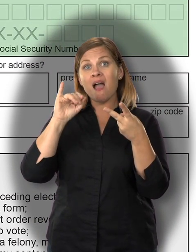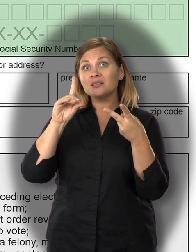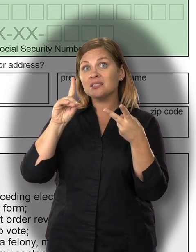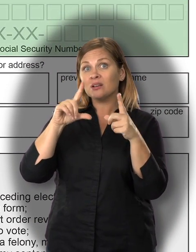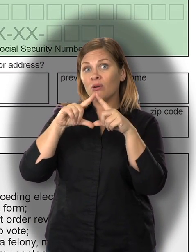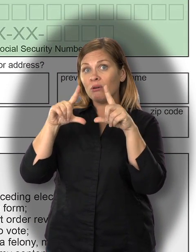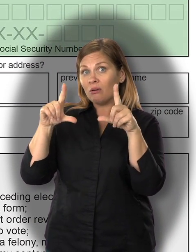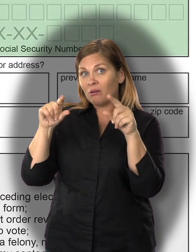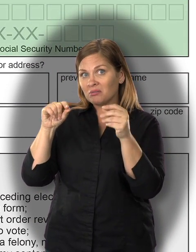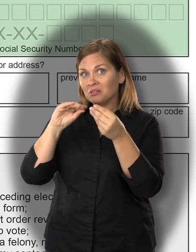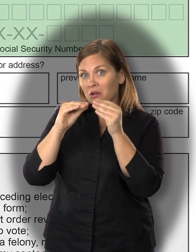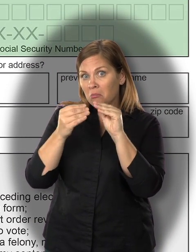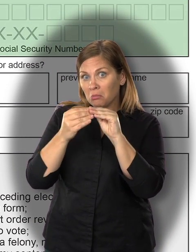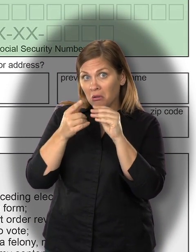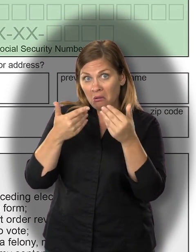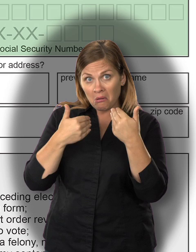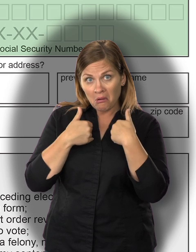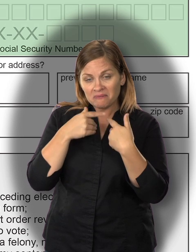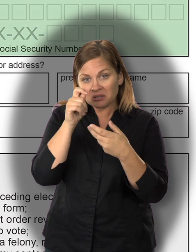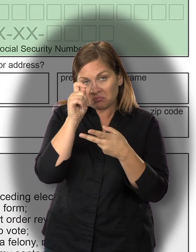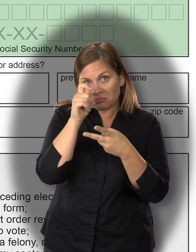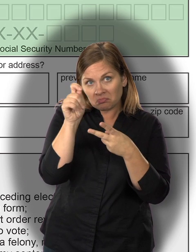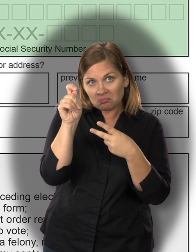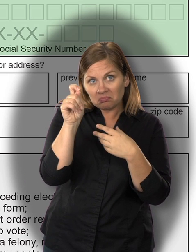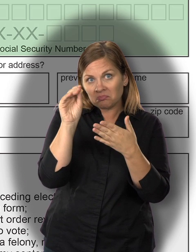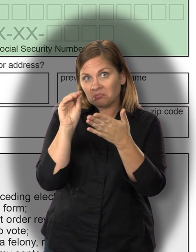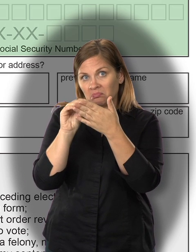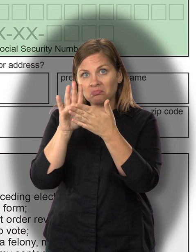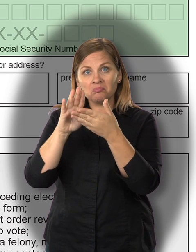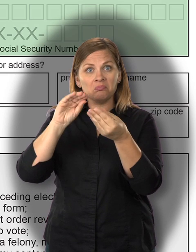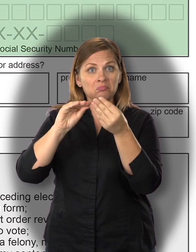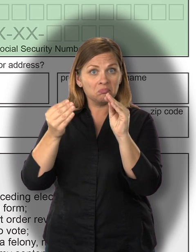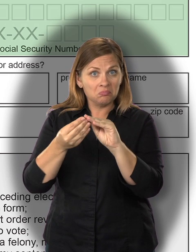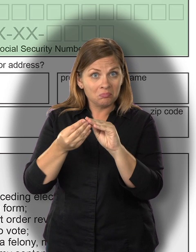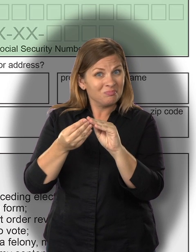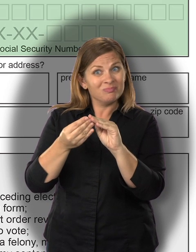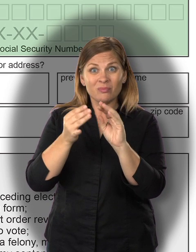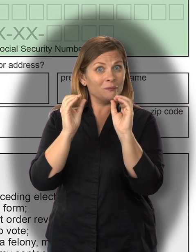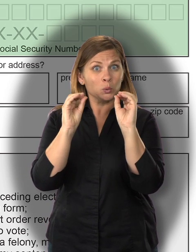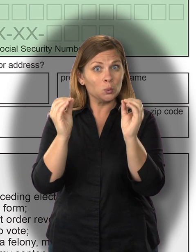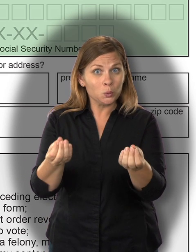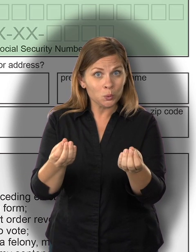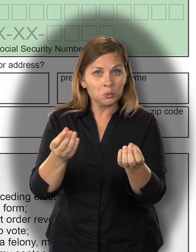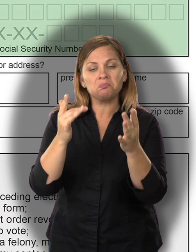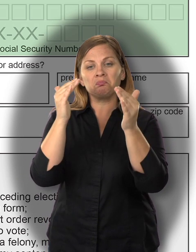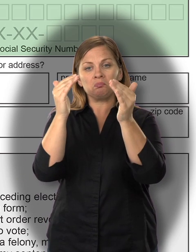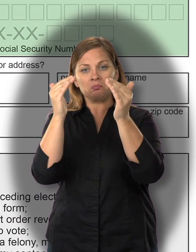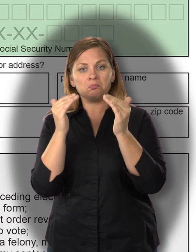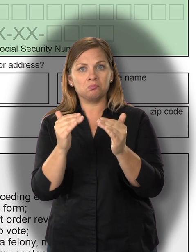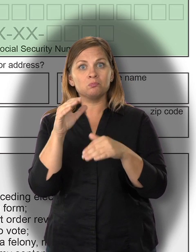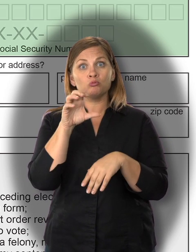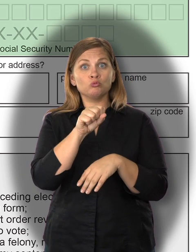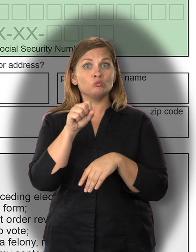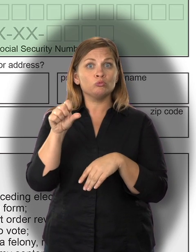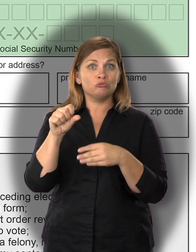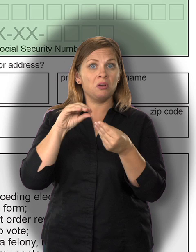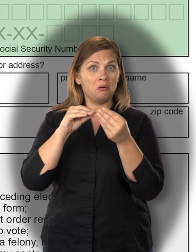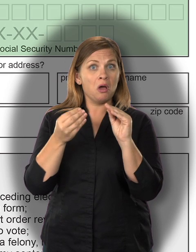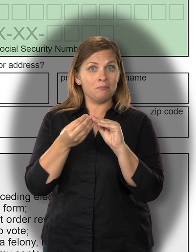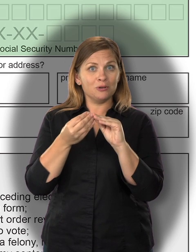If you don't have a Minnesota driver's license or state identification card, enter the last four digits of your social security number.